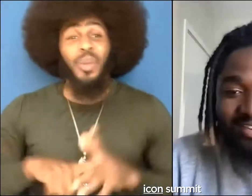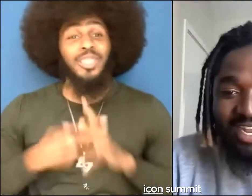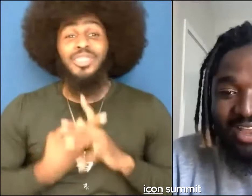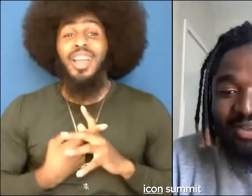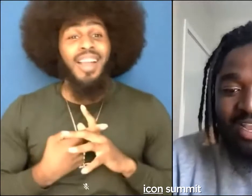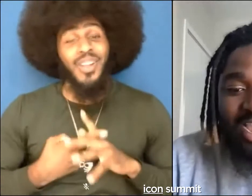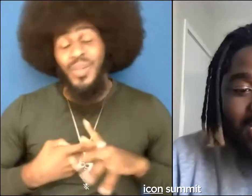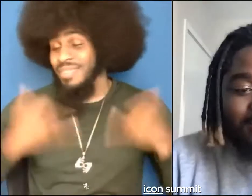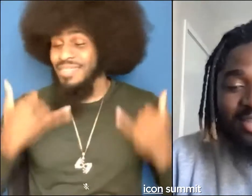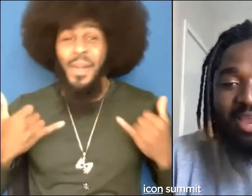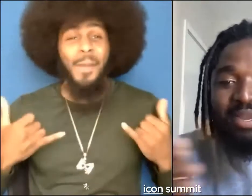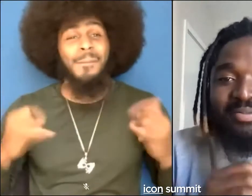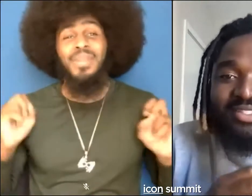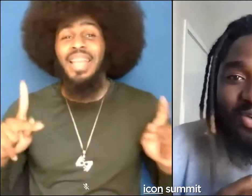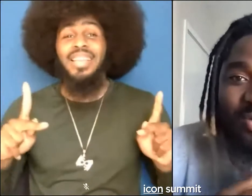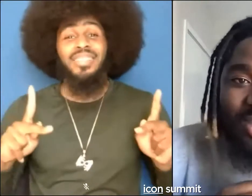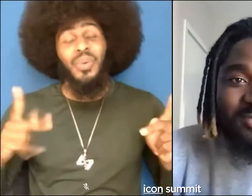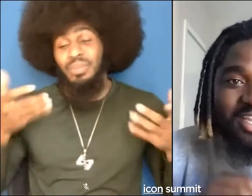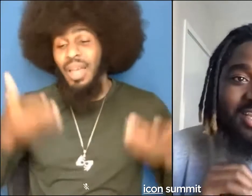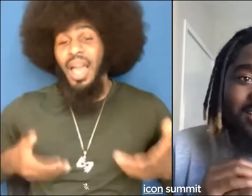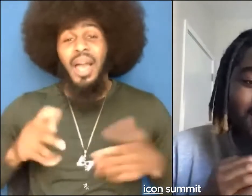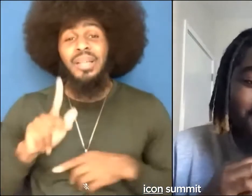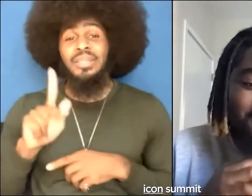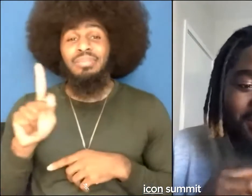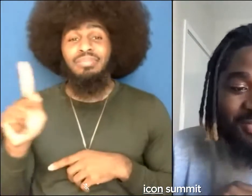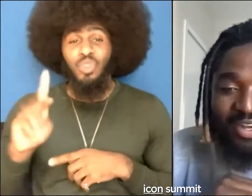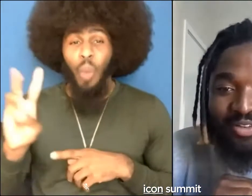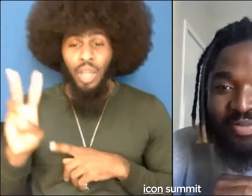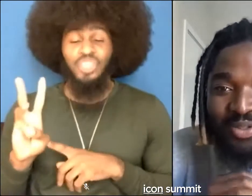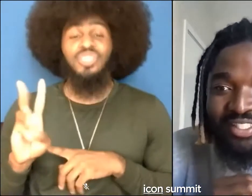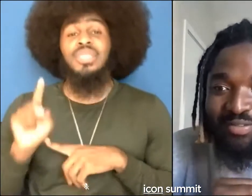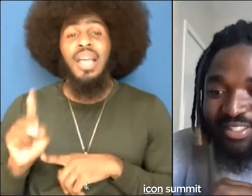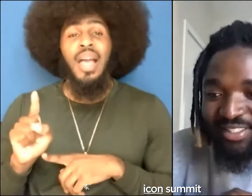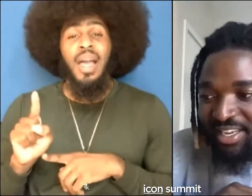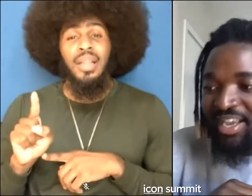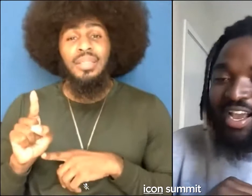Okay, we'll get started right now. So yeah, my name is Kudakwashe Mushaike. I'm the founder of Below the Surface.